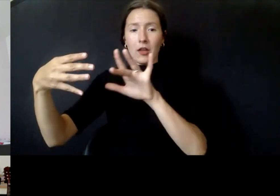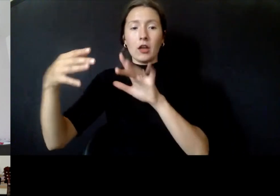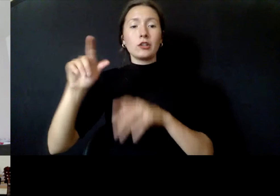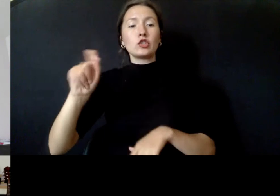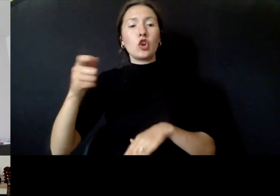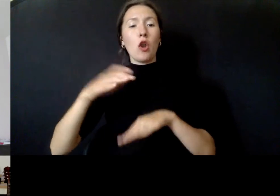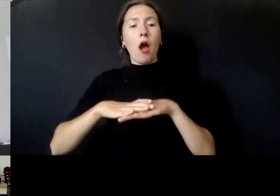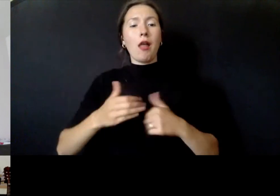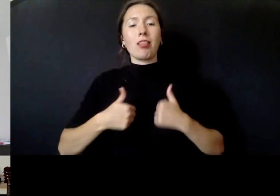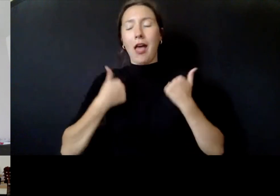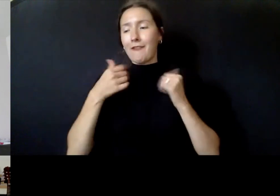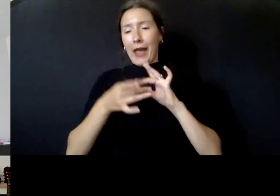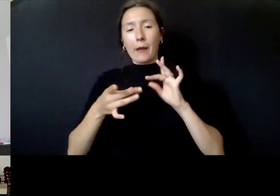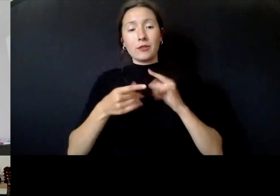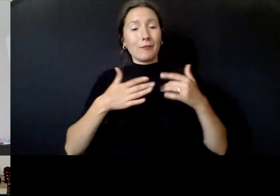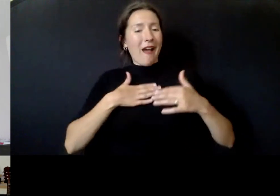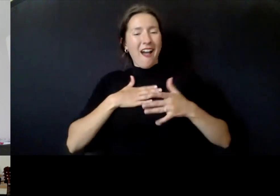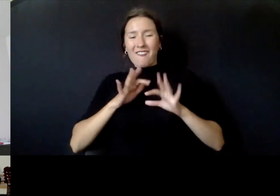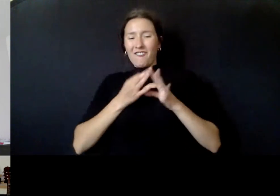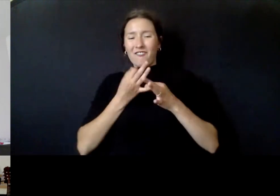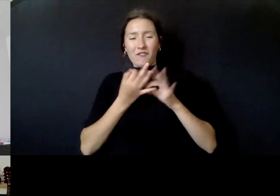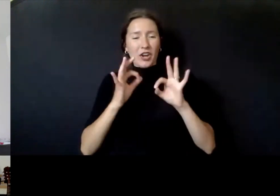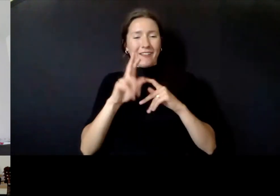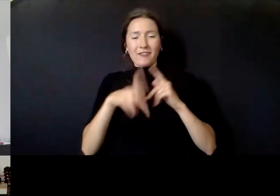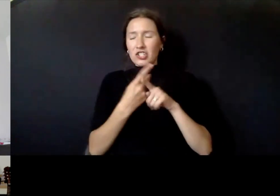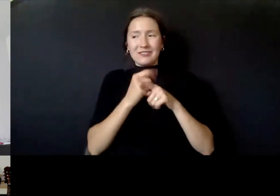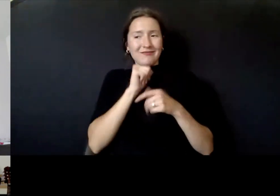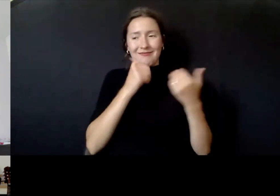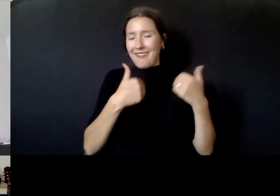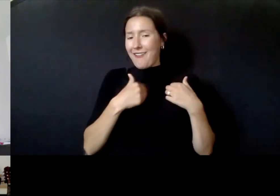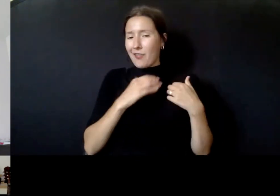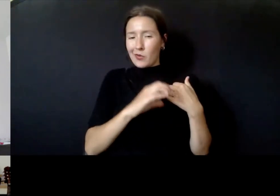i it should be it's pretty much available to everybody from what my understanding is because